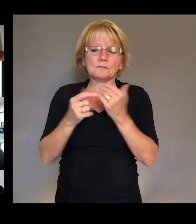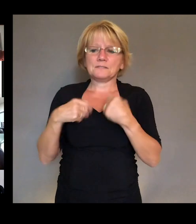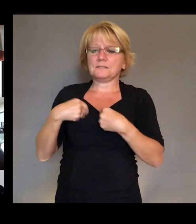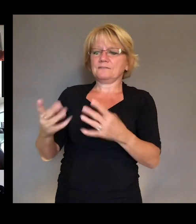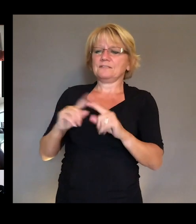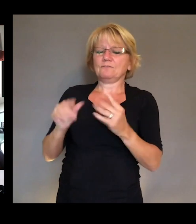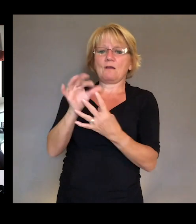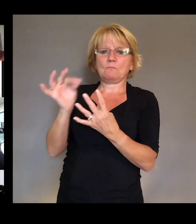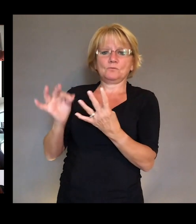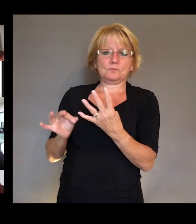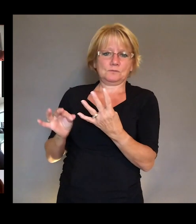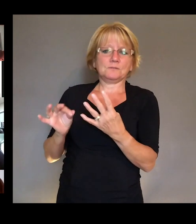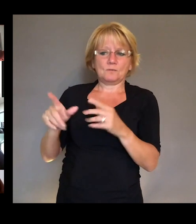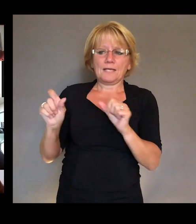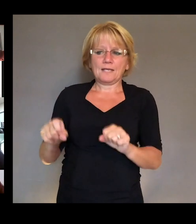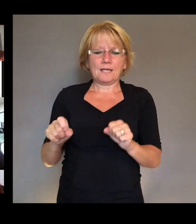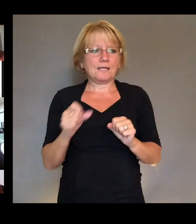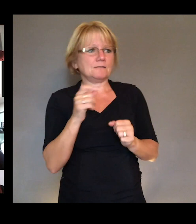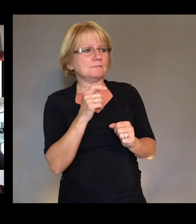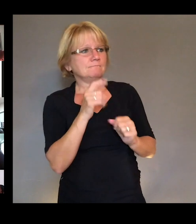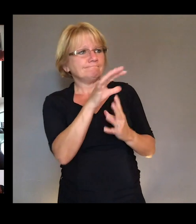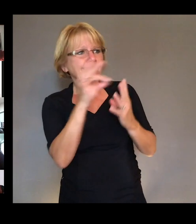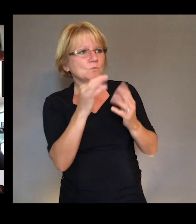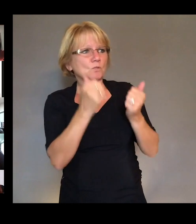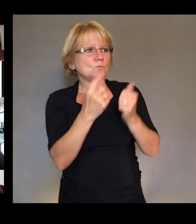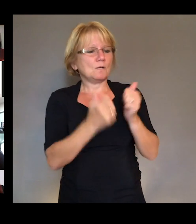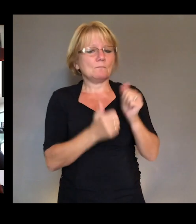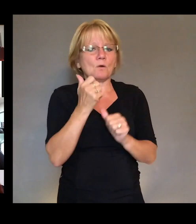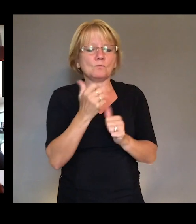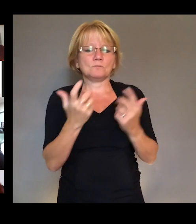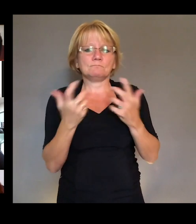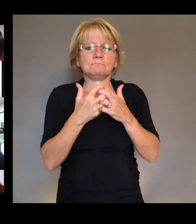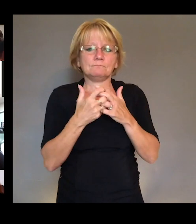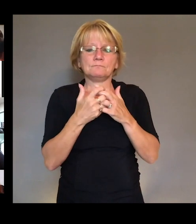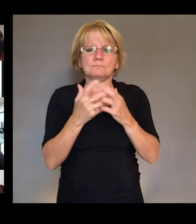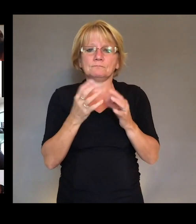So I try to give them as many options as I can so that they can find the most meaningful assignment